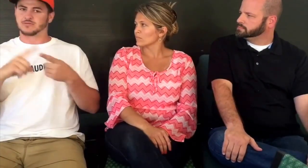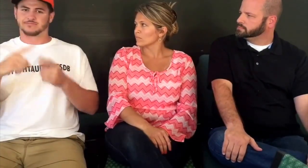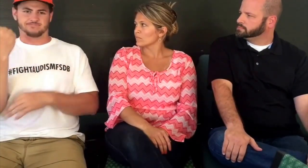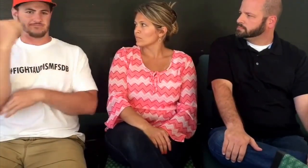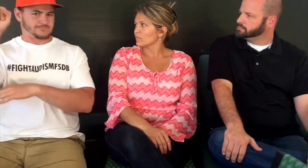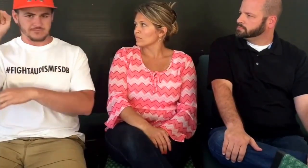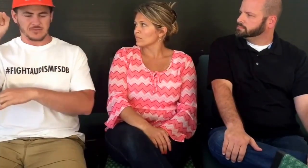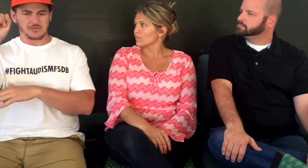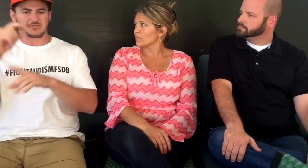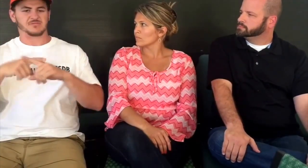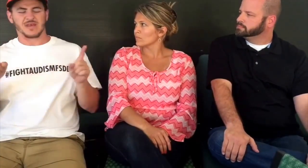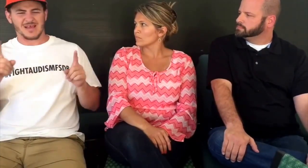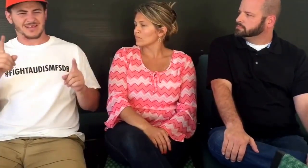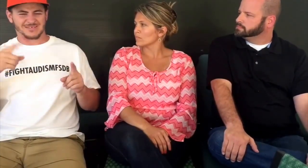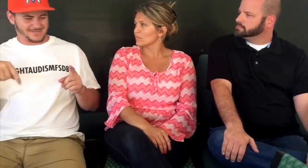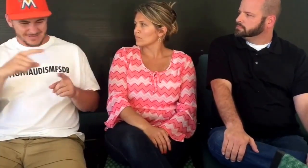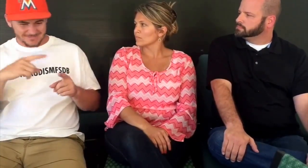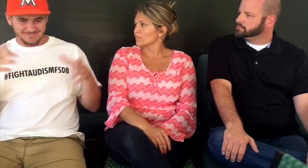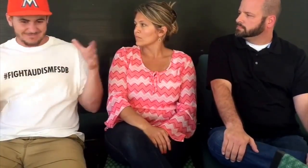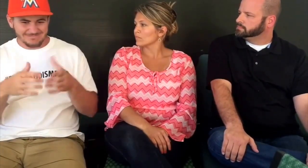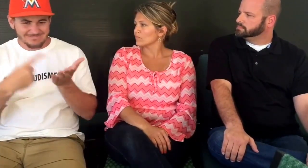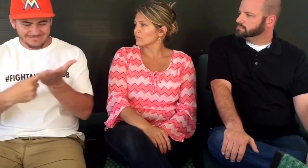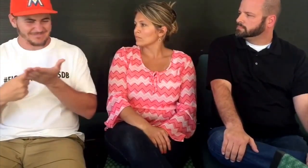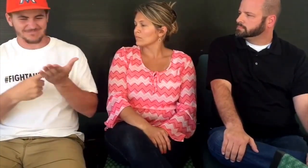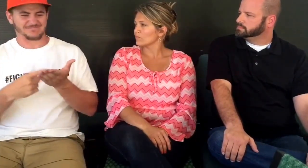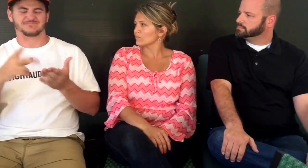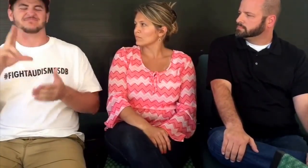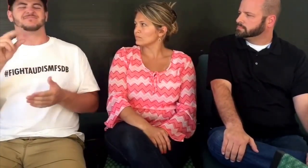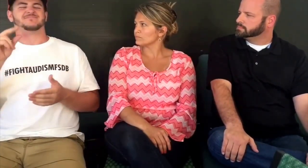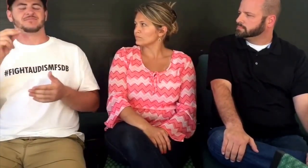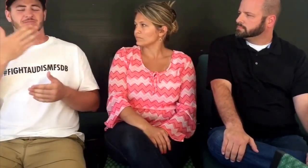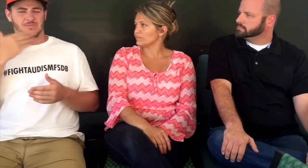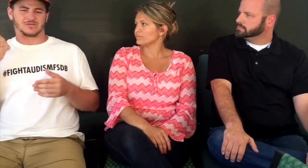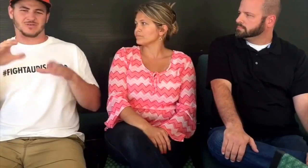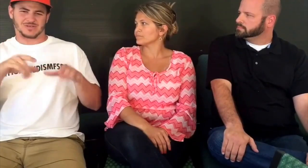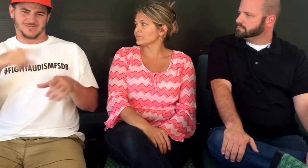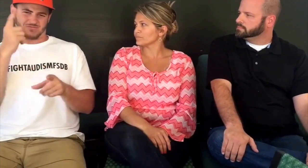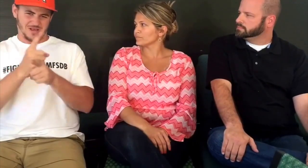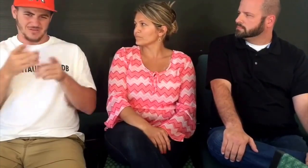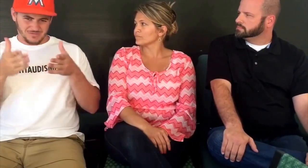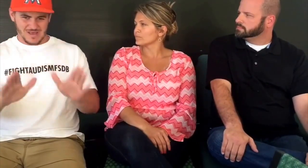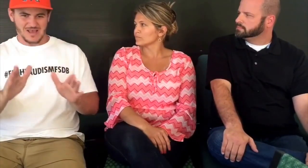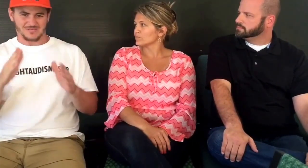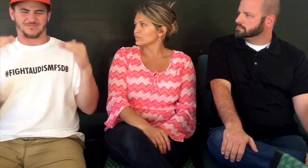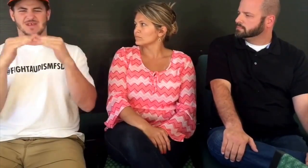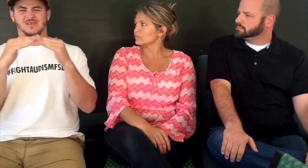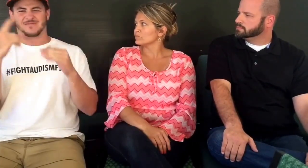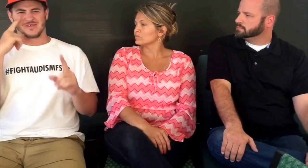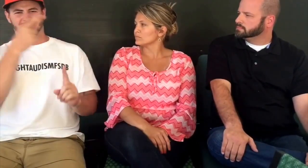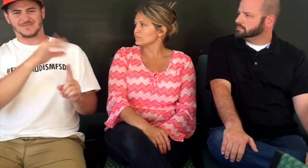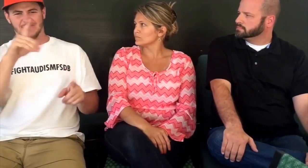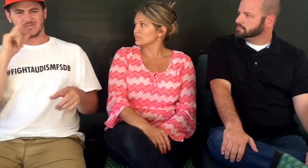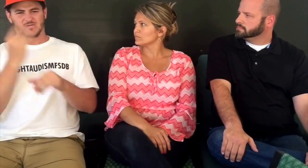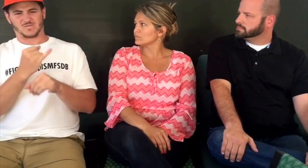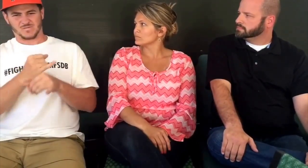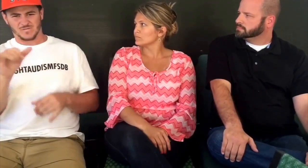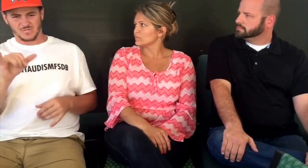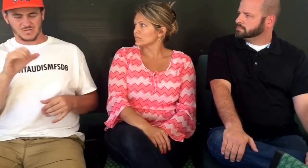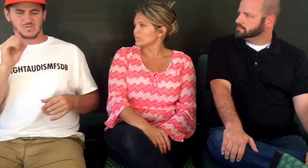I wanted to protest, but we came together and agreed that it was better to do it the right way, to be fair to FSDB